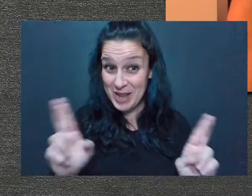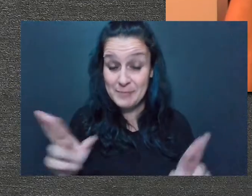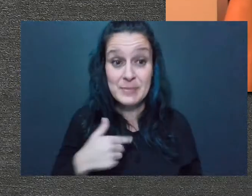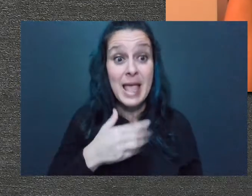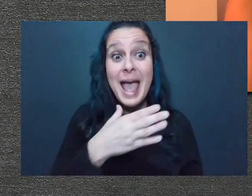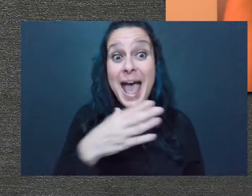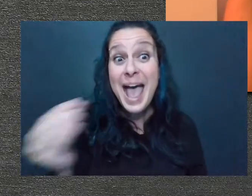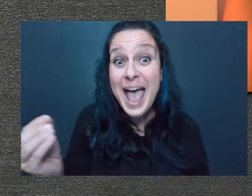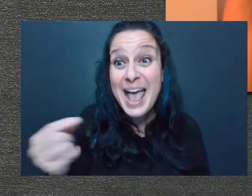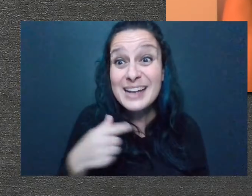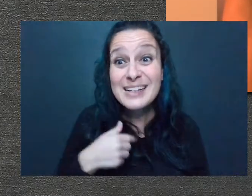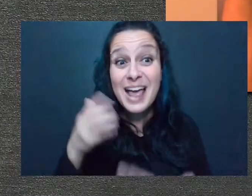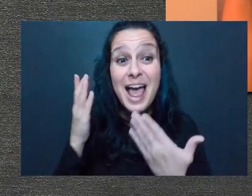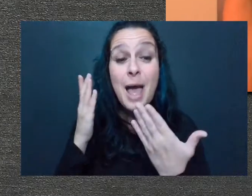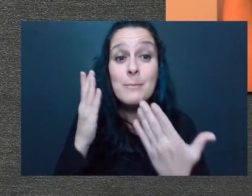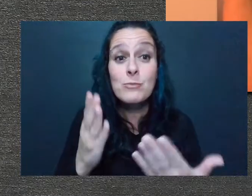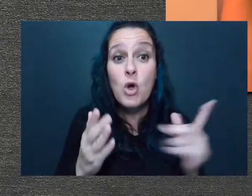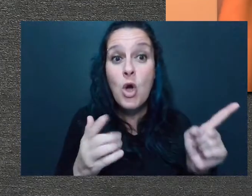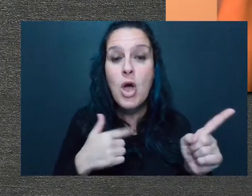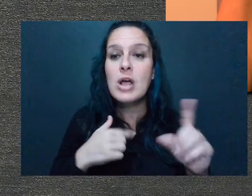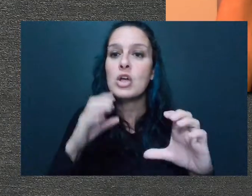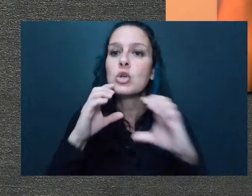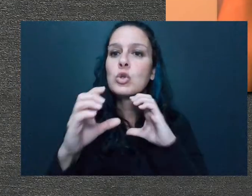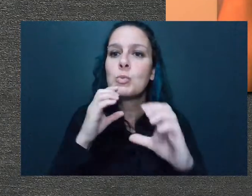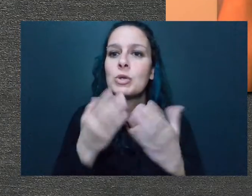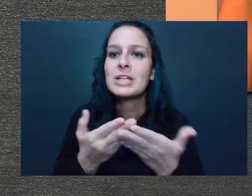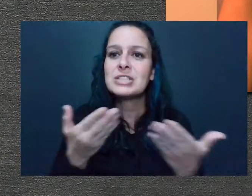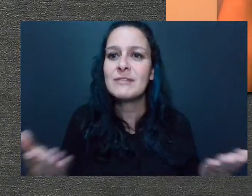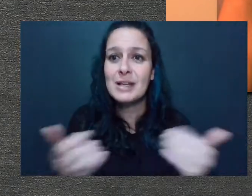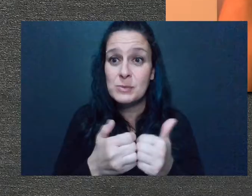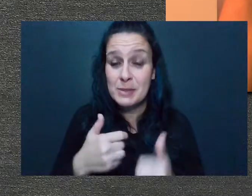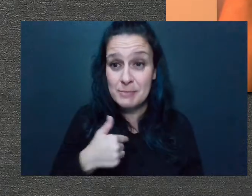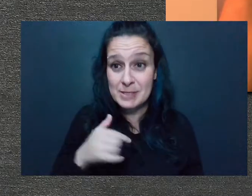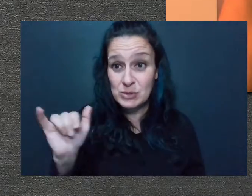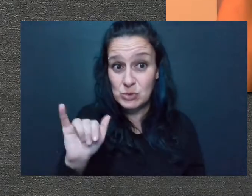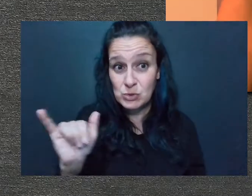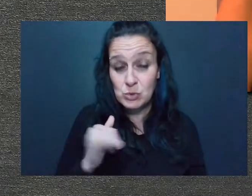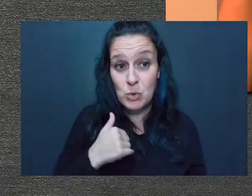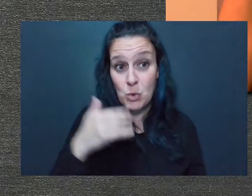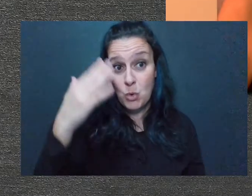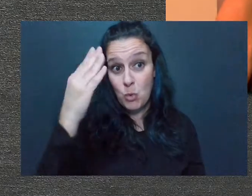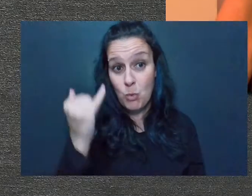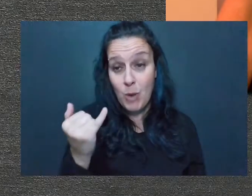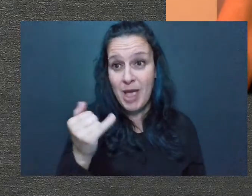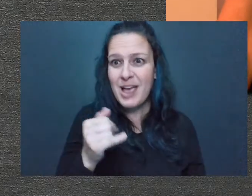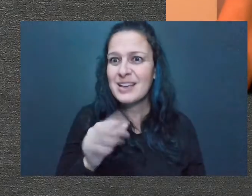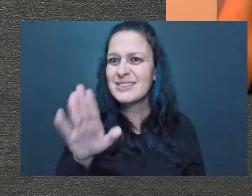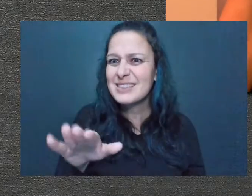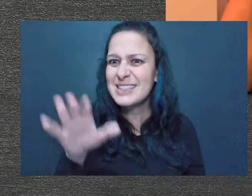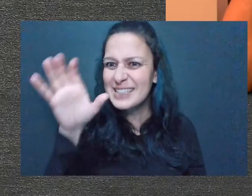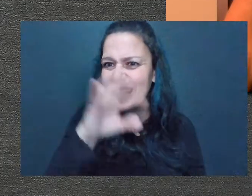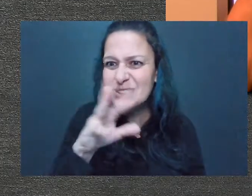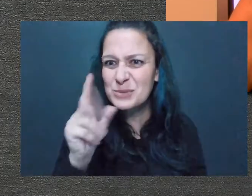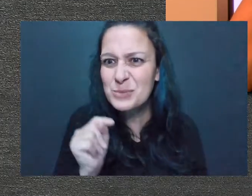And I brought a communication device with me because you're not gonna believe it.